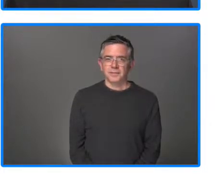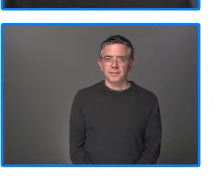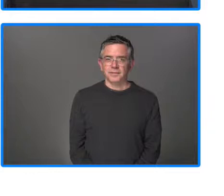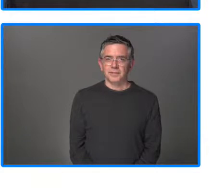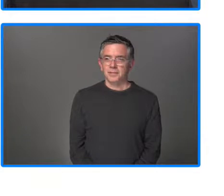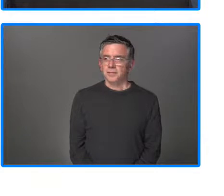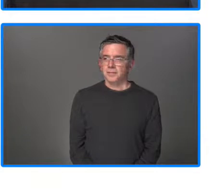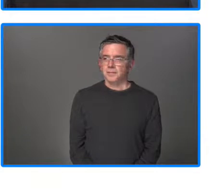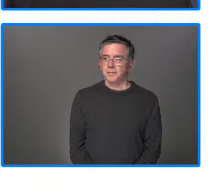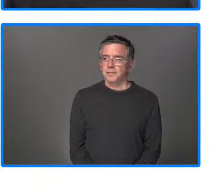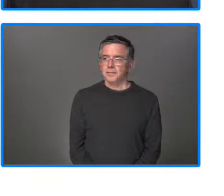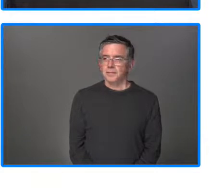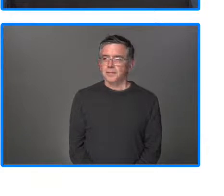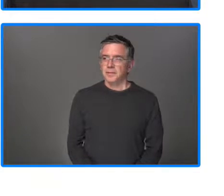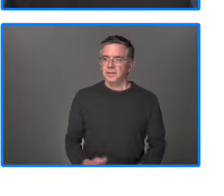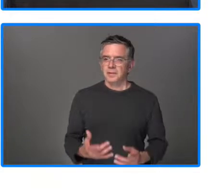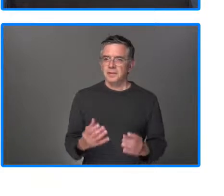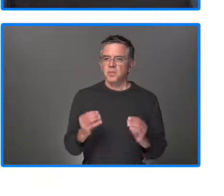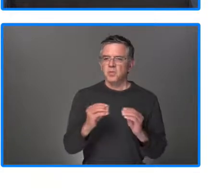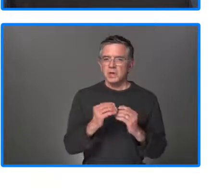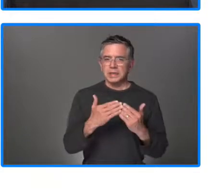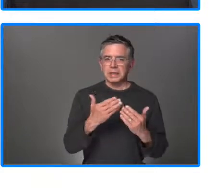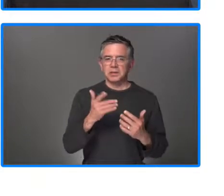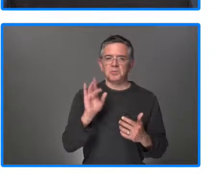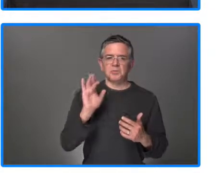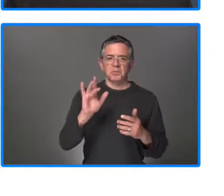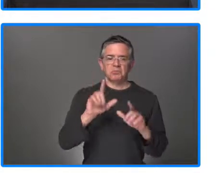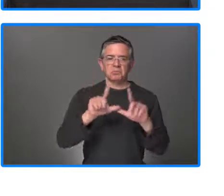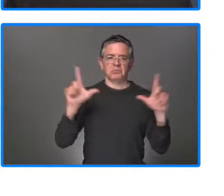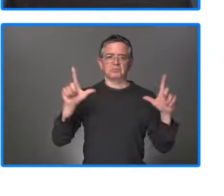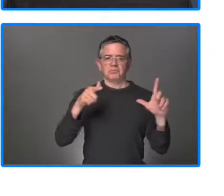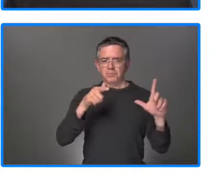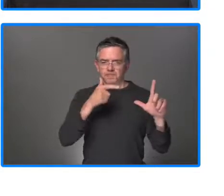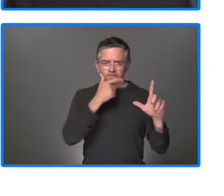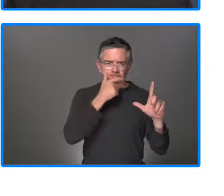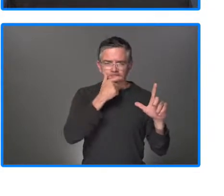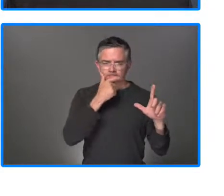you can just do a search engine search for COVID-19 vaccine